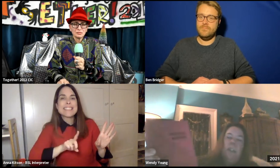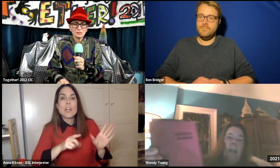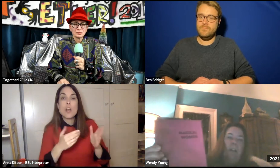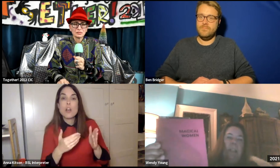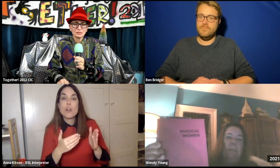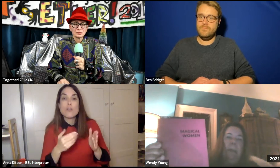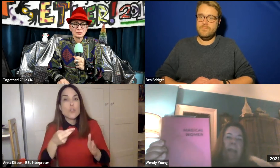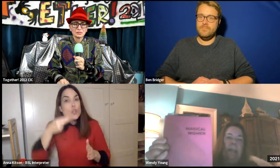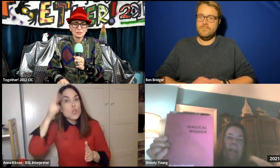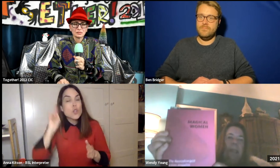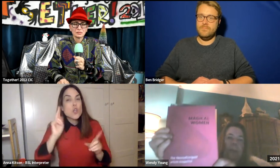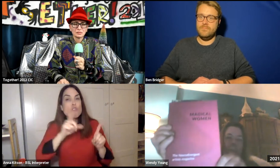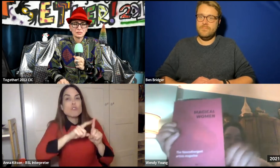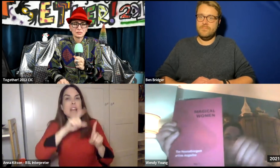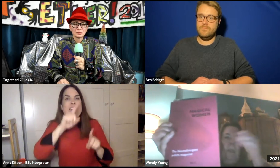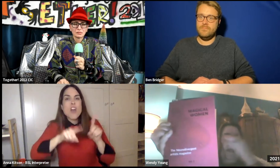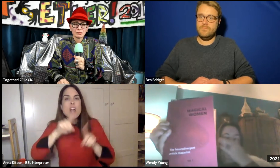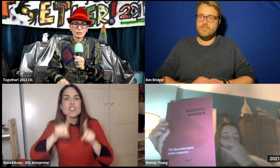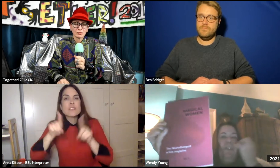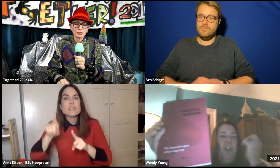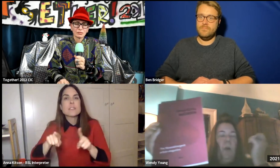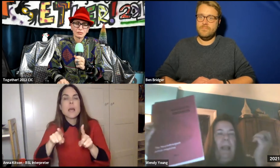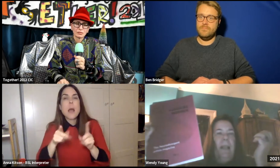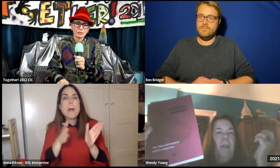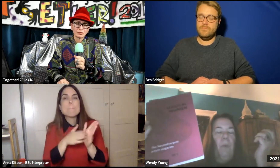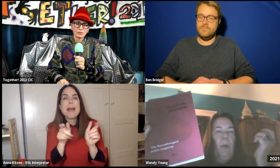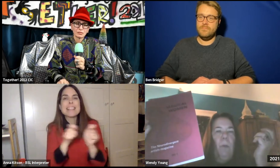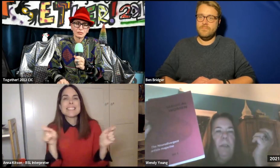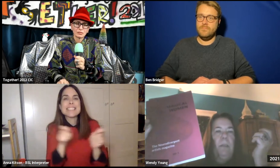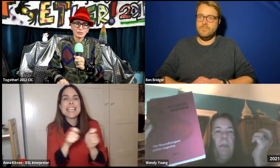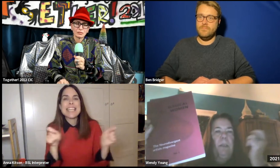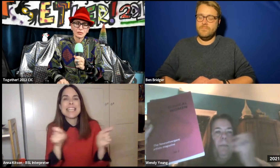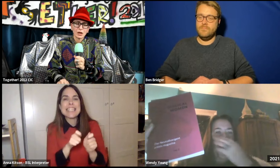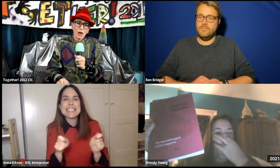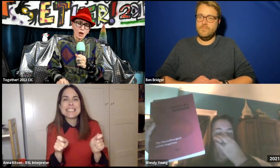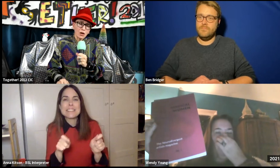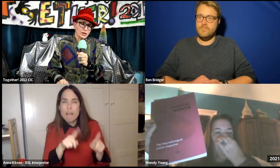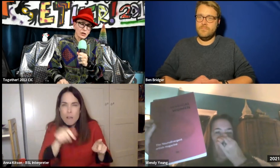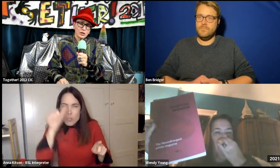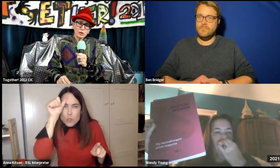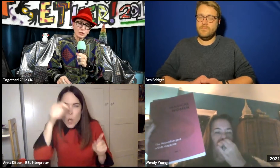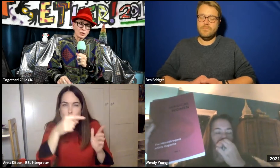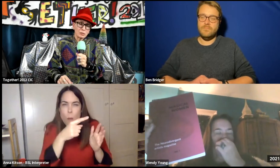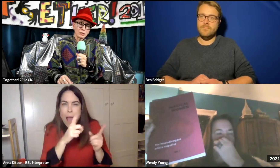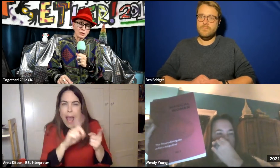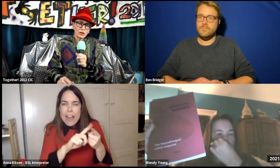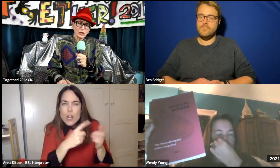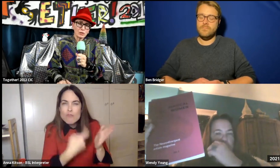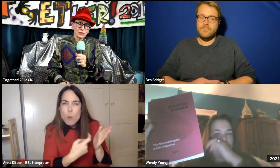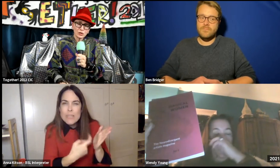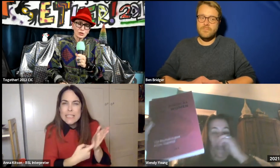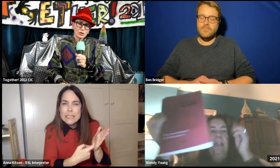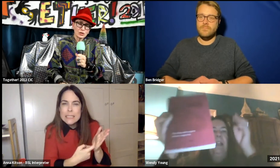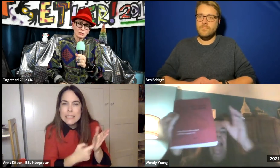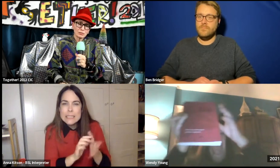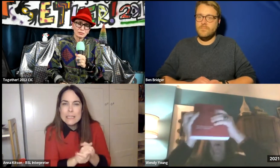it's backwards, magical women, the new neurodivergent magazine, I don't know if you know Eleanor Rowlands, Eleanor Clare